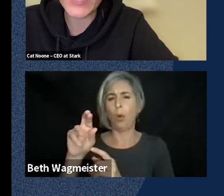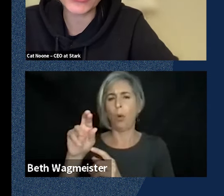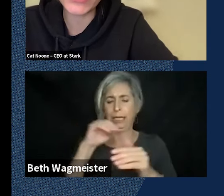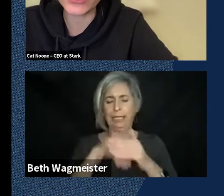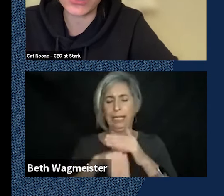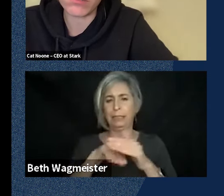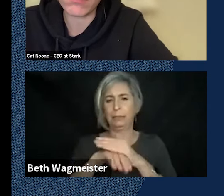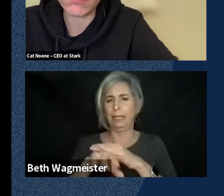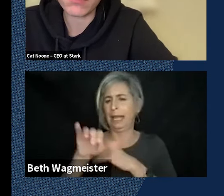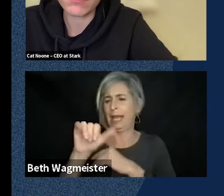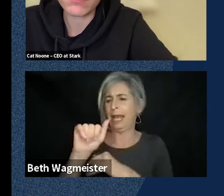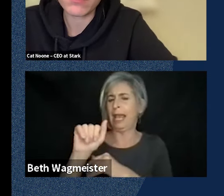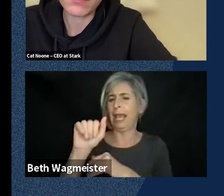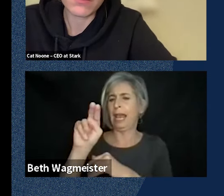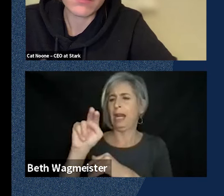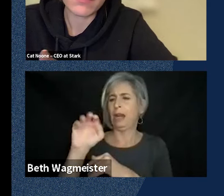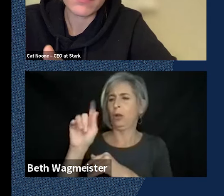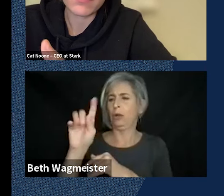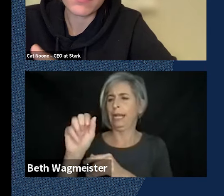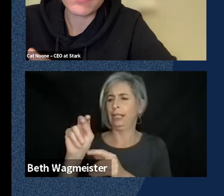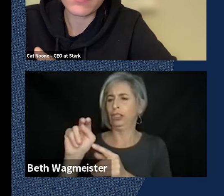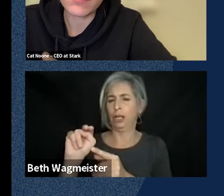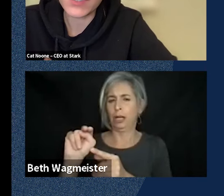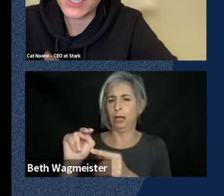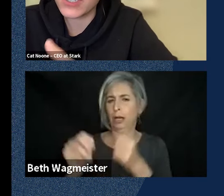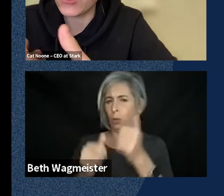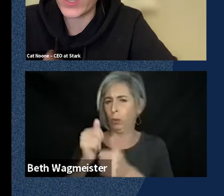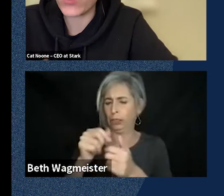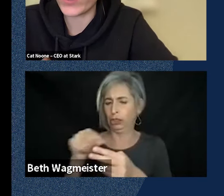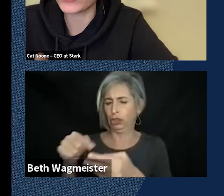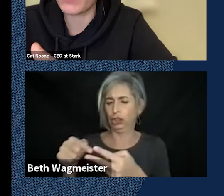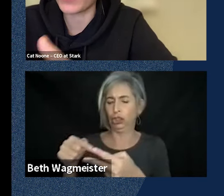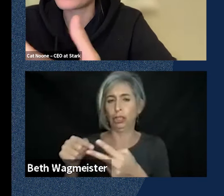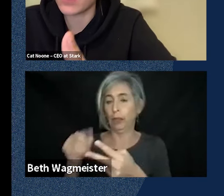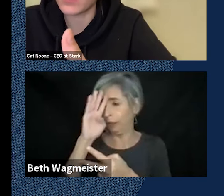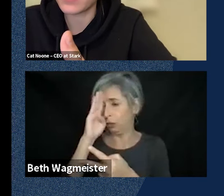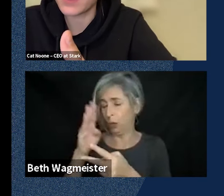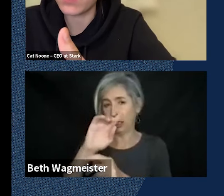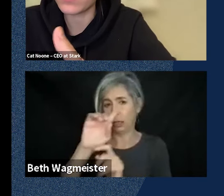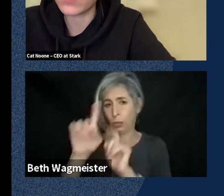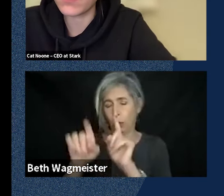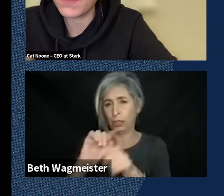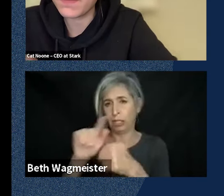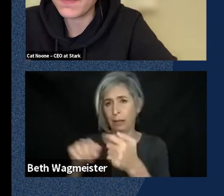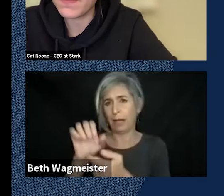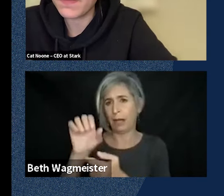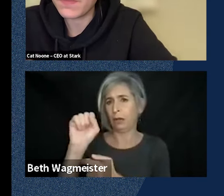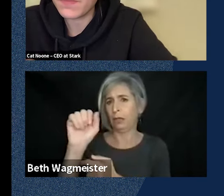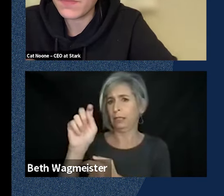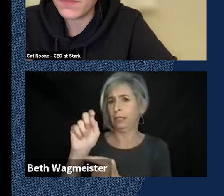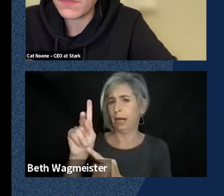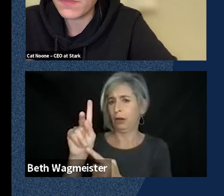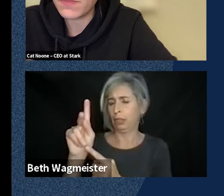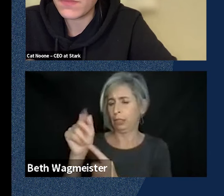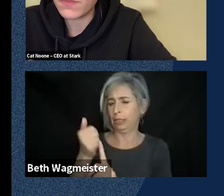annotation? This is a direct question about Stark itself.